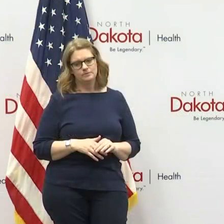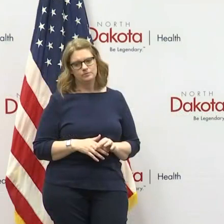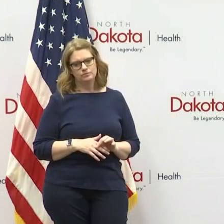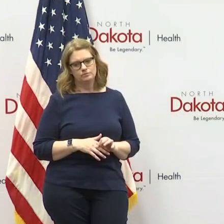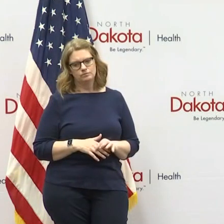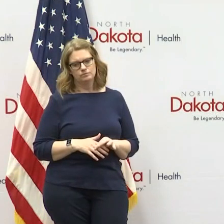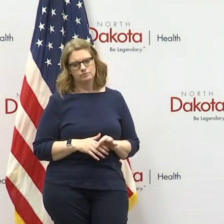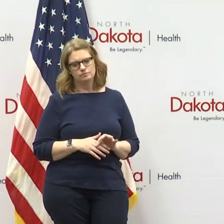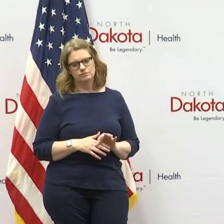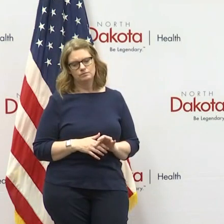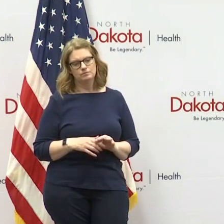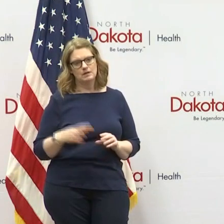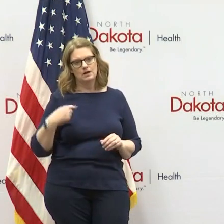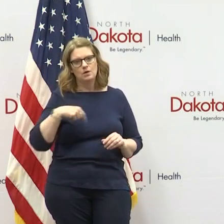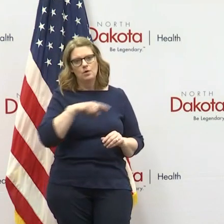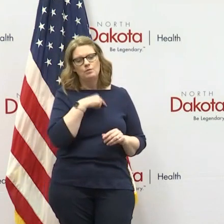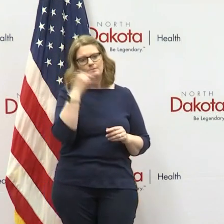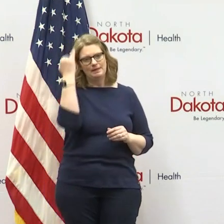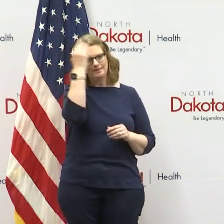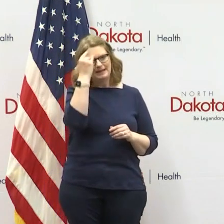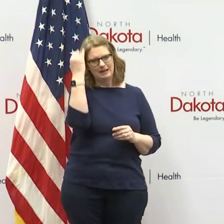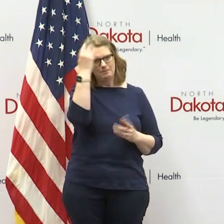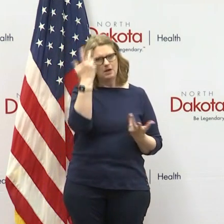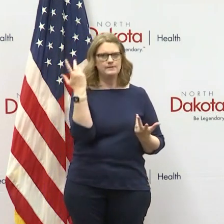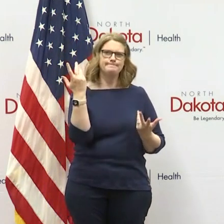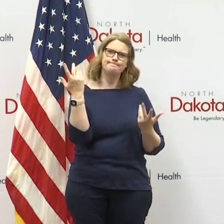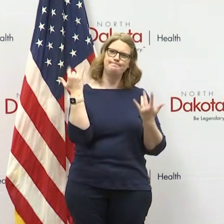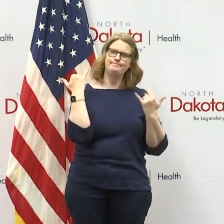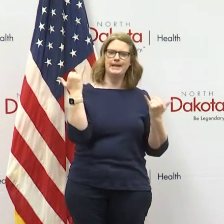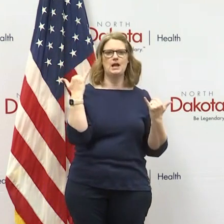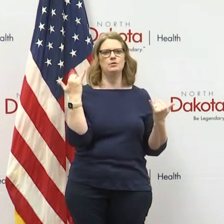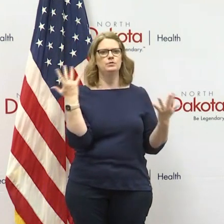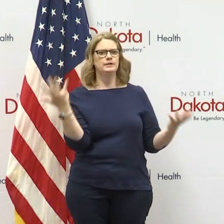AGAIN, LOTS AND LOTS OF DETAIL AND LET'S CONTINUE TO BE NORTH DAKOTA SMART AS WE MOVE TO